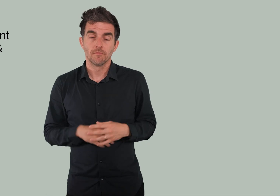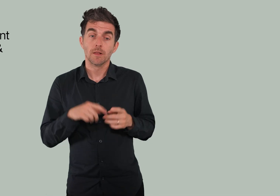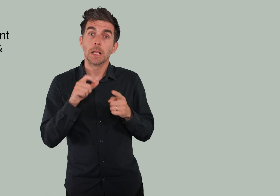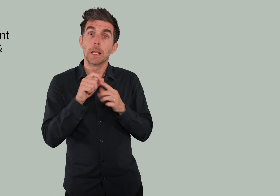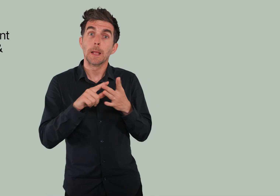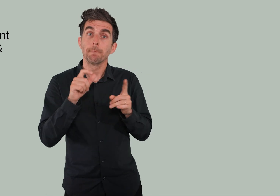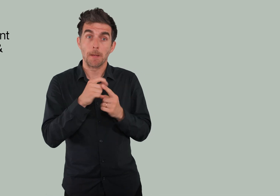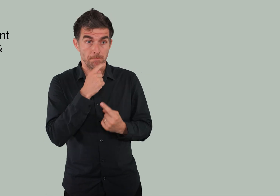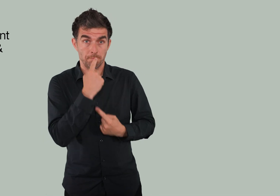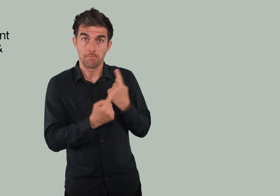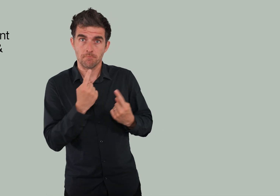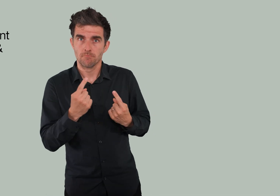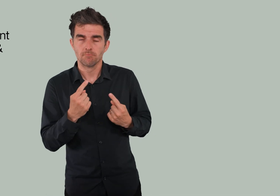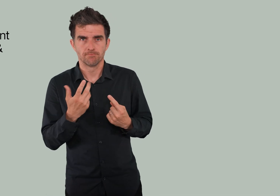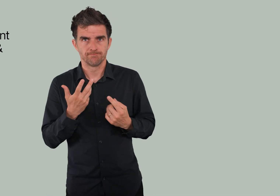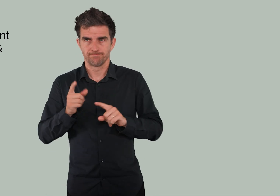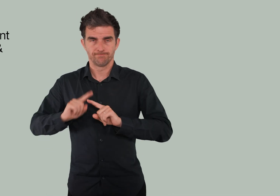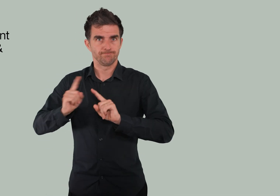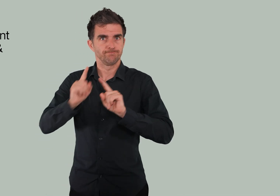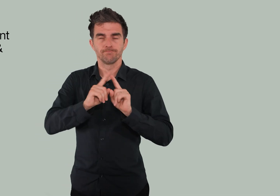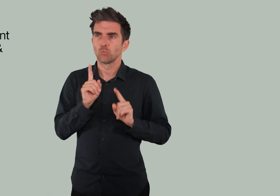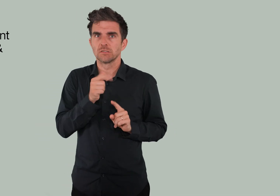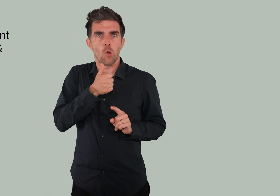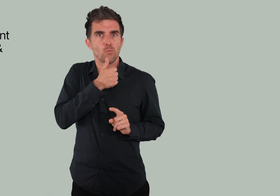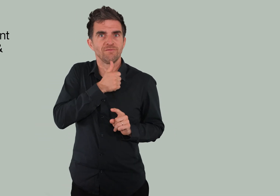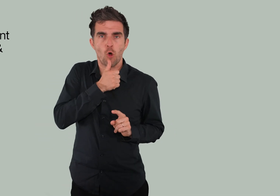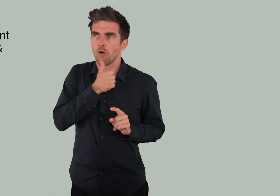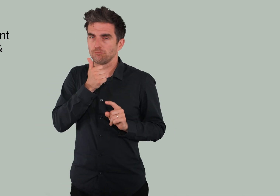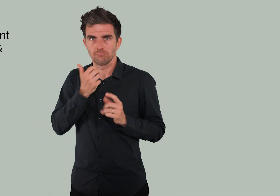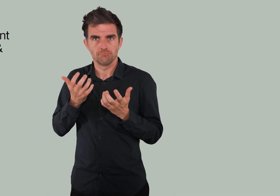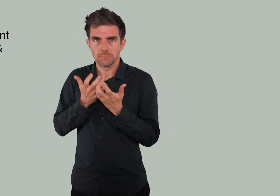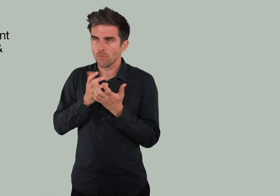6.61 PIP customers have differing preferences about how to